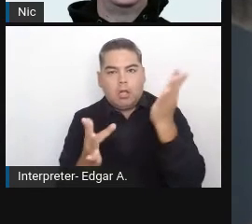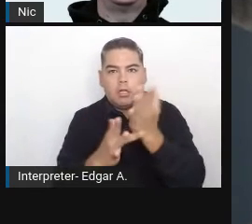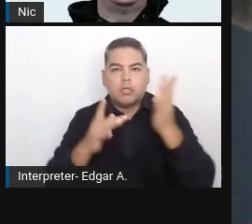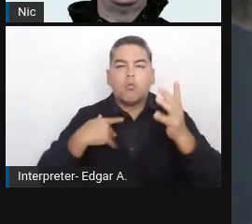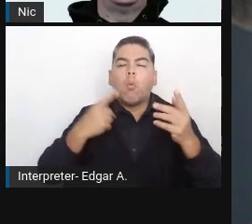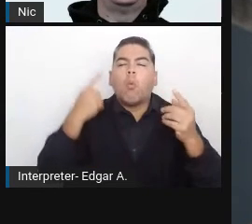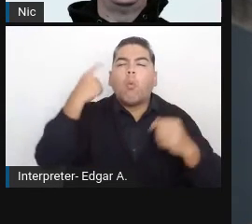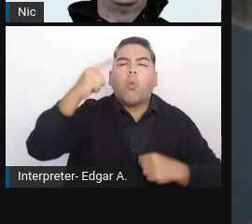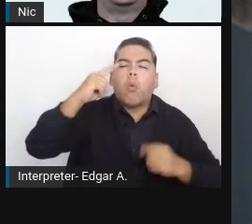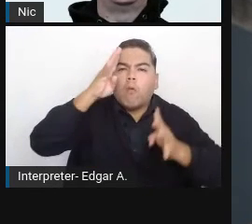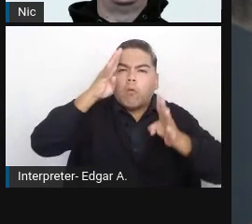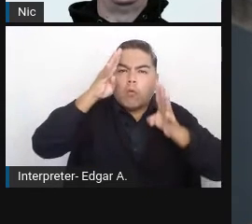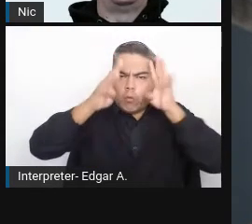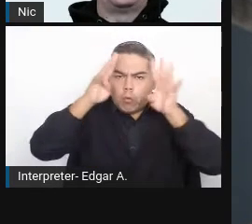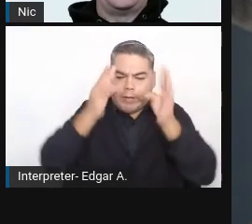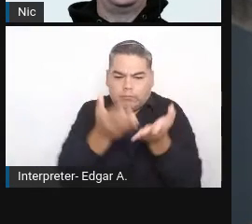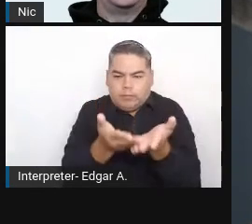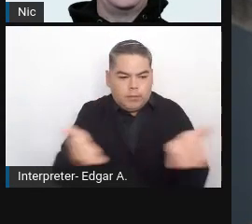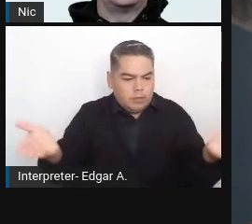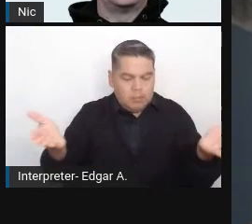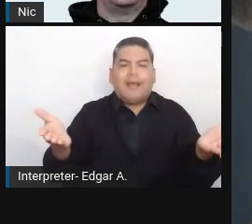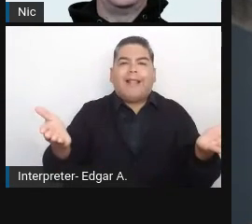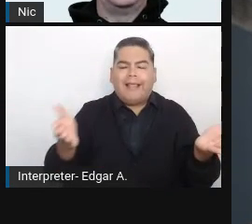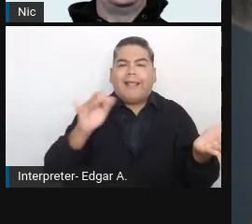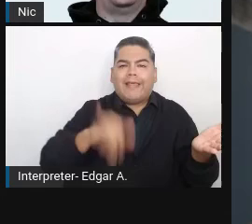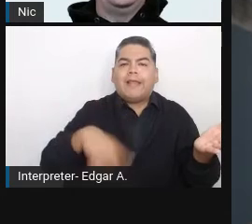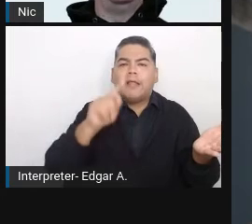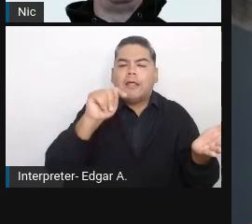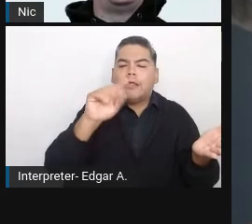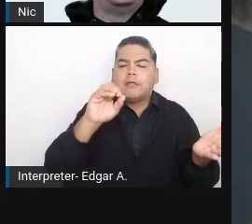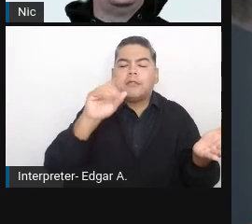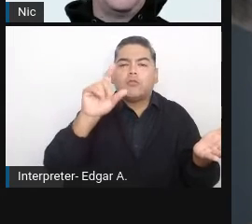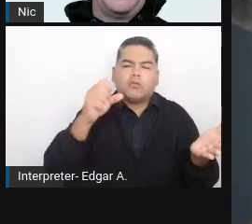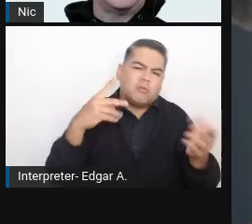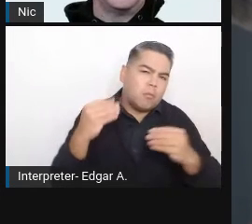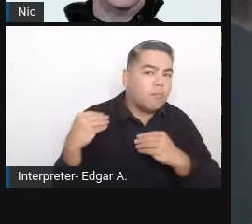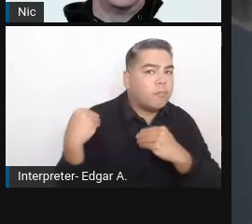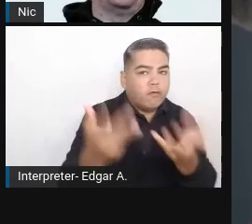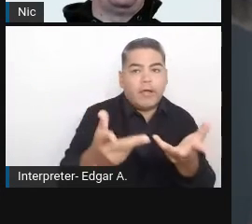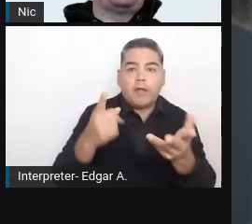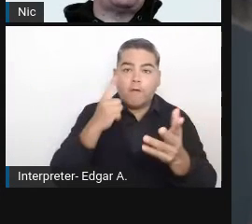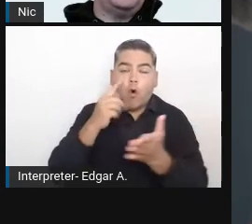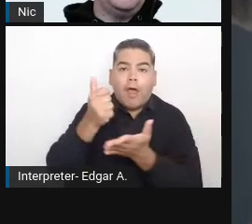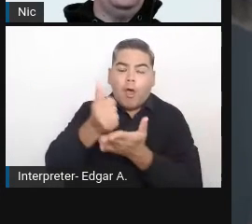Let's use the tools to provide accessibility, to improve access.